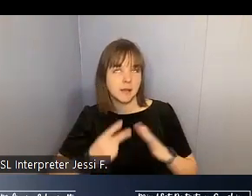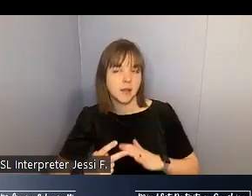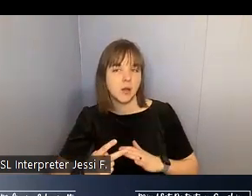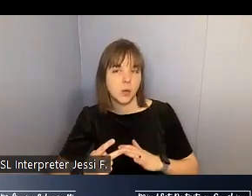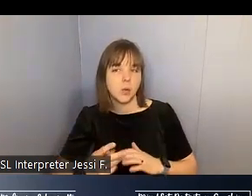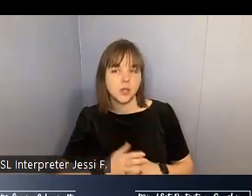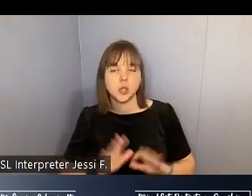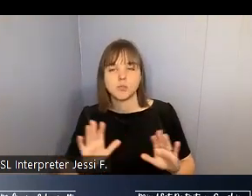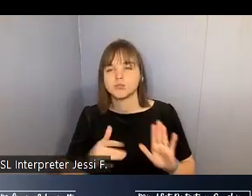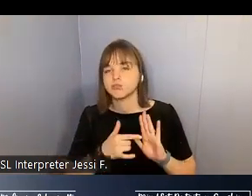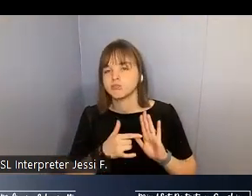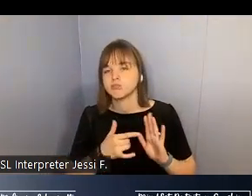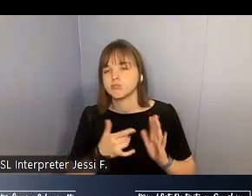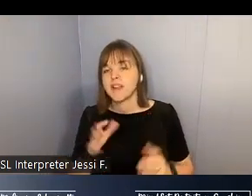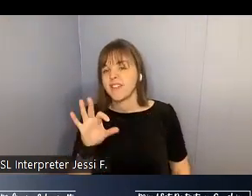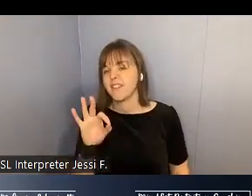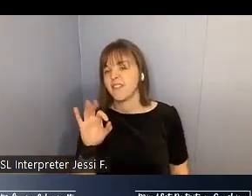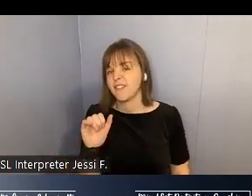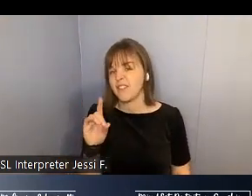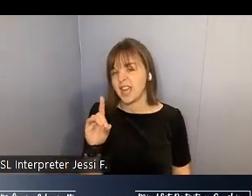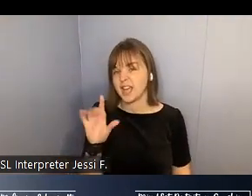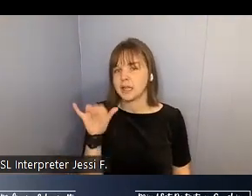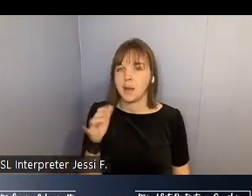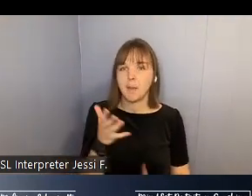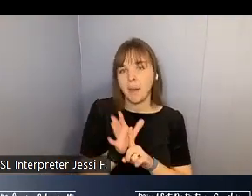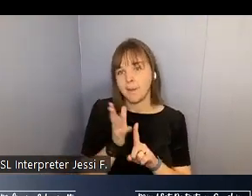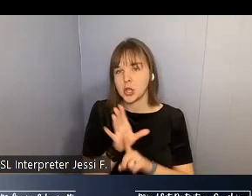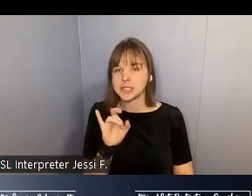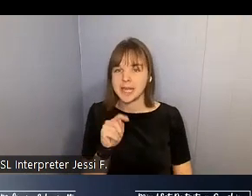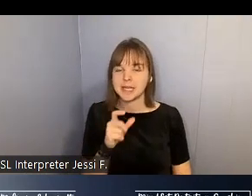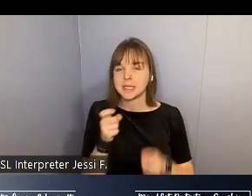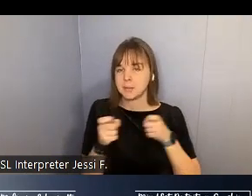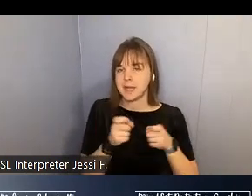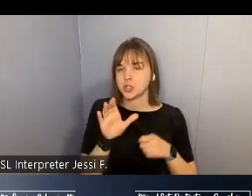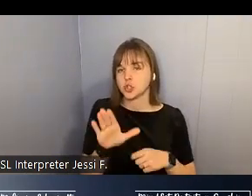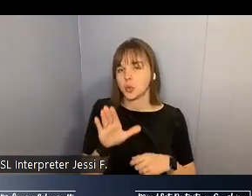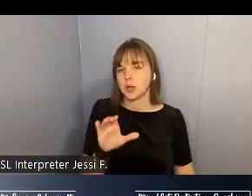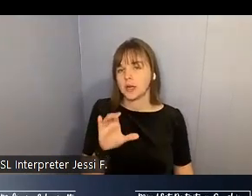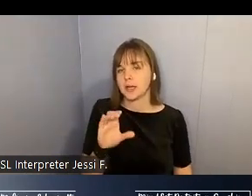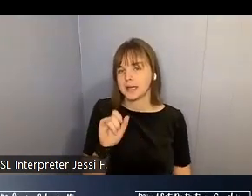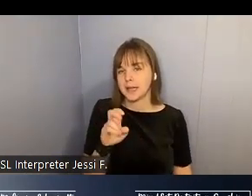So fad diets, they manage your calories by removing foods and food groups. But they also manage your non-negotiables